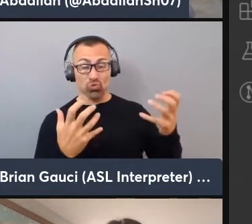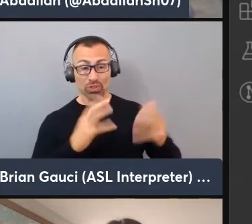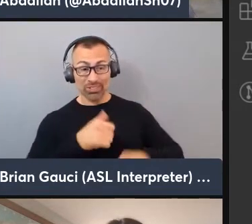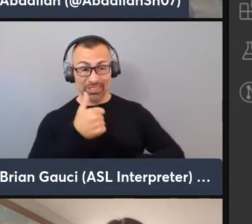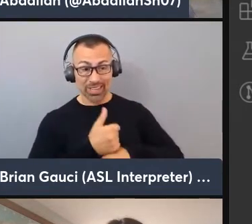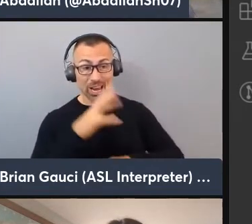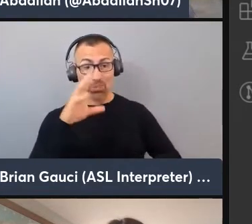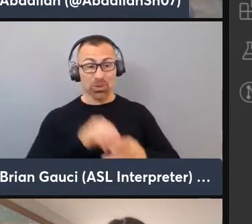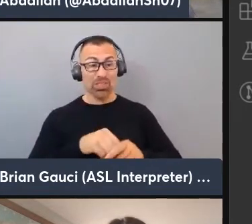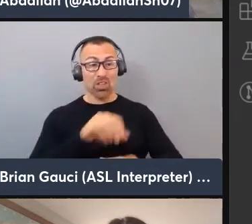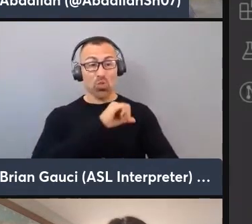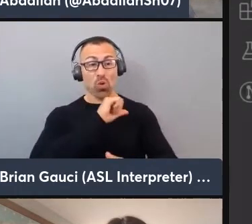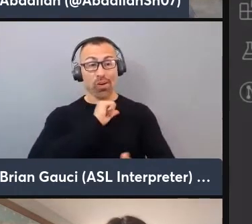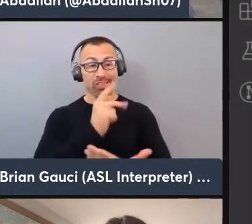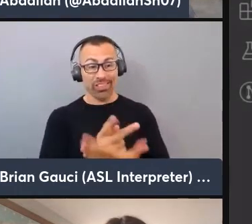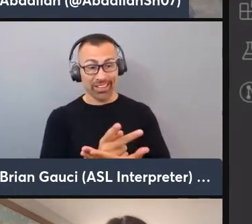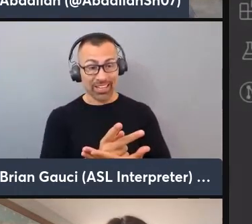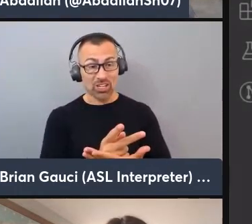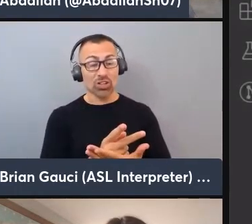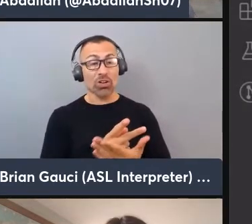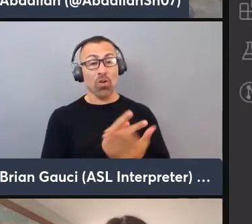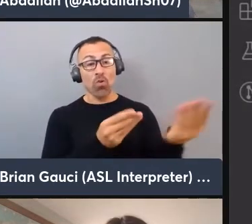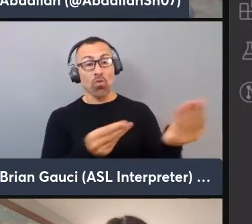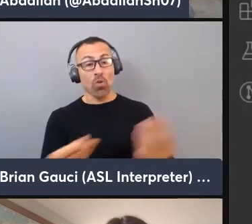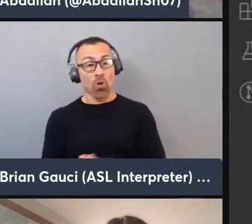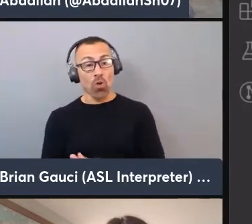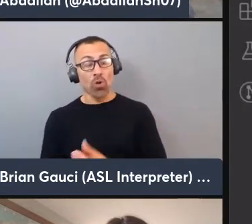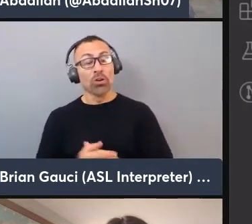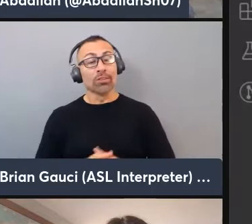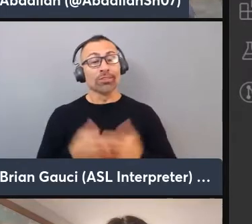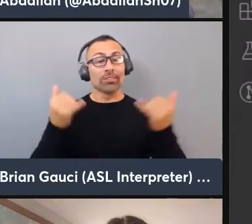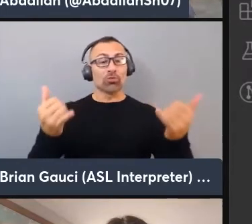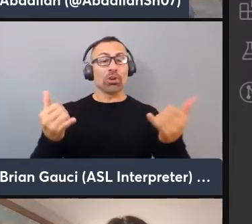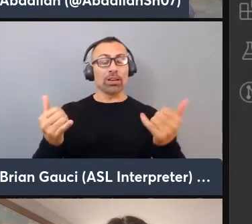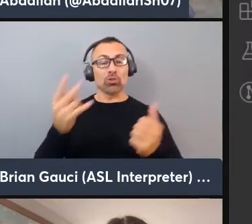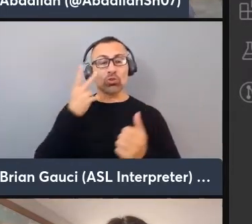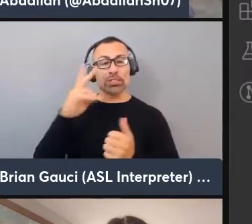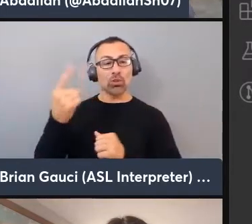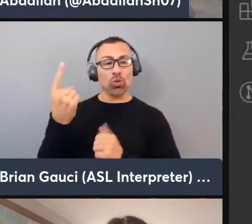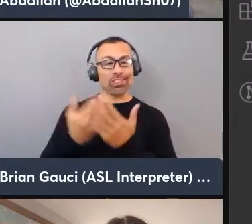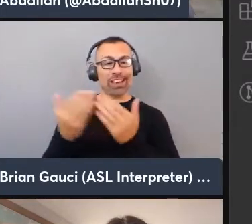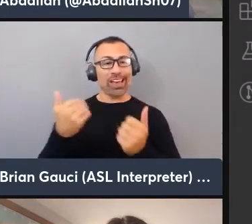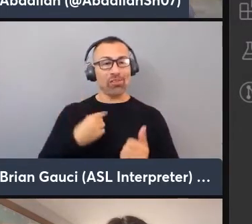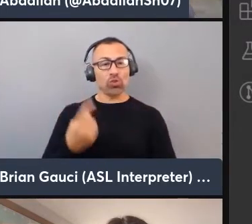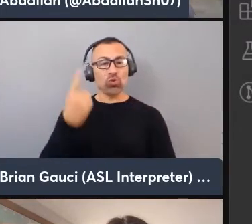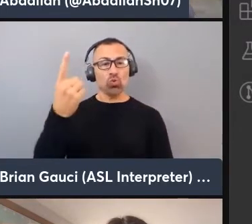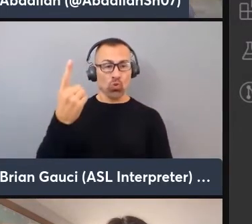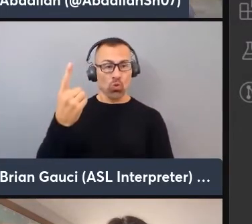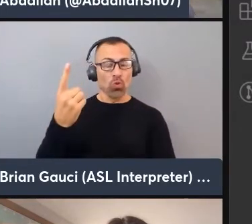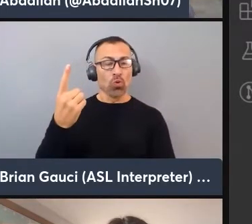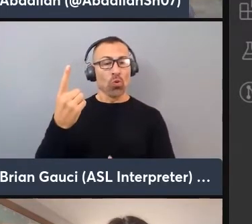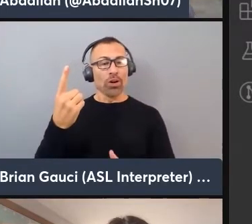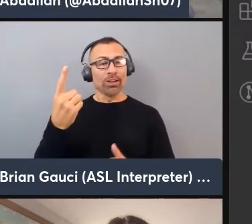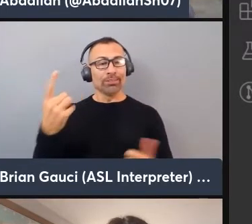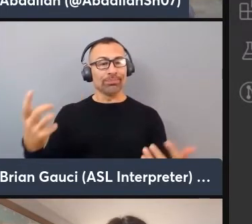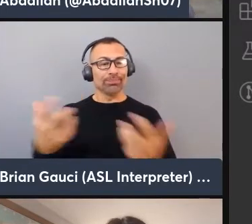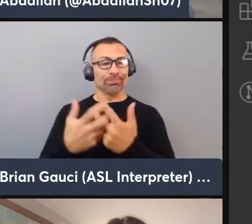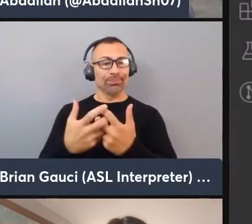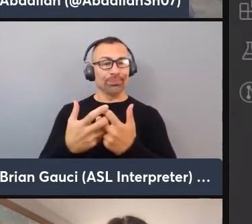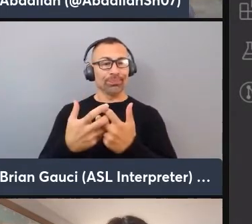the only thing that I really have is a custom challenge that is set up for one time passwords.